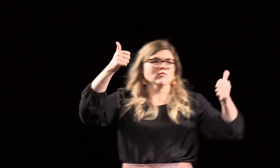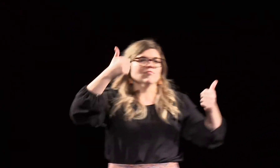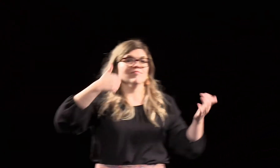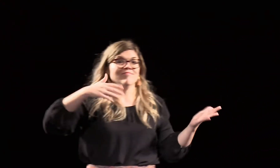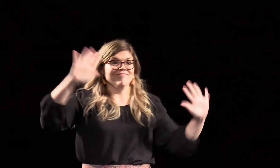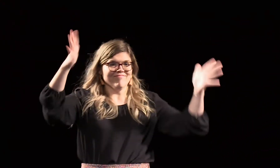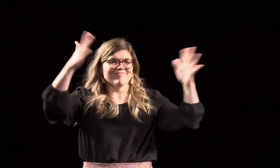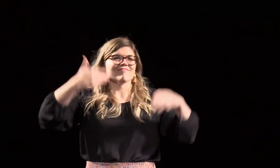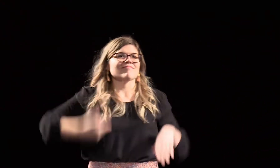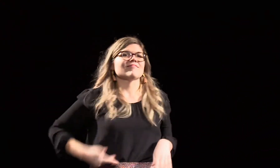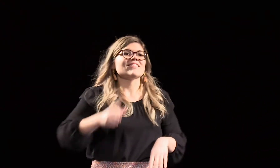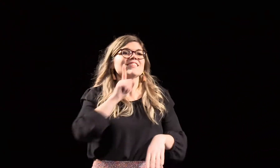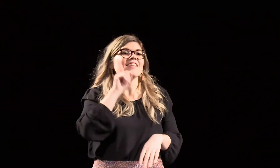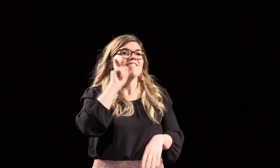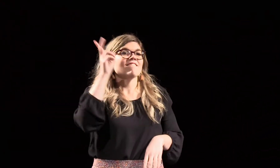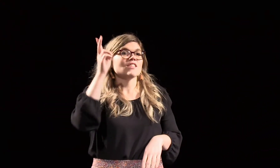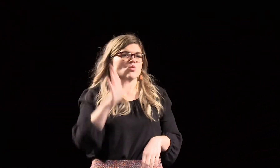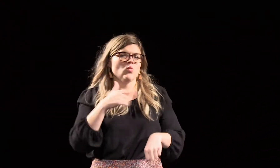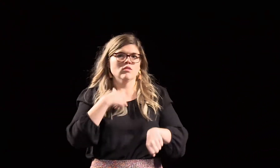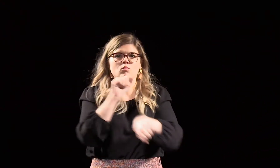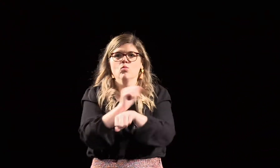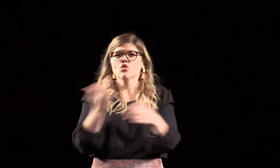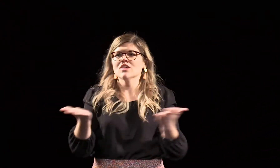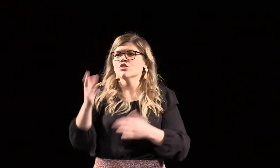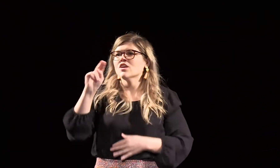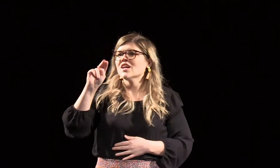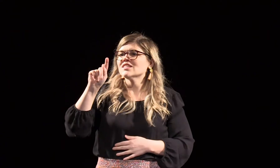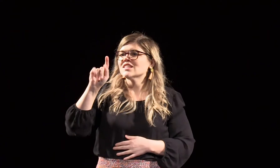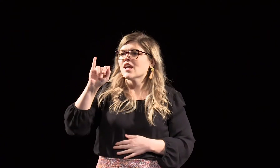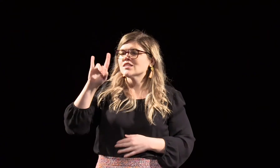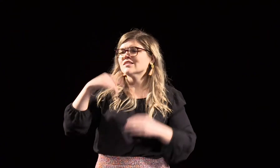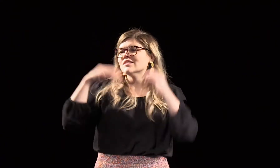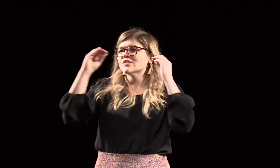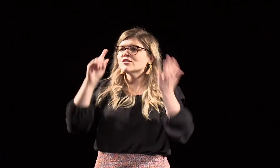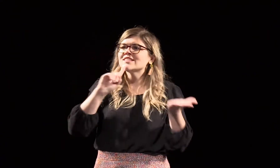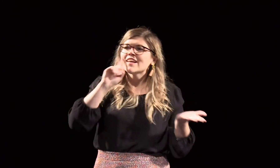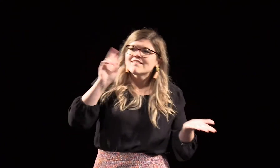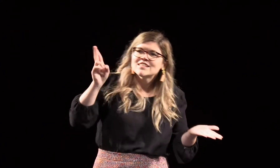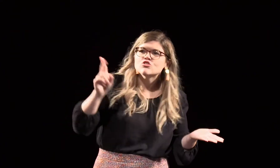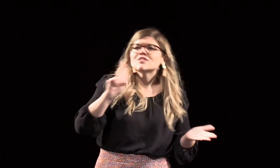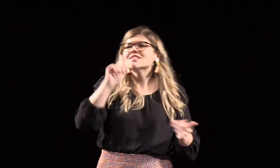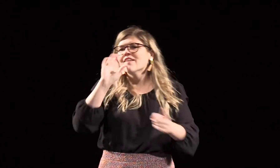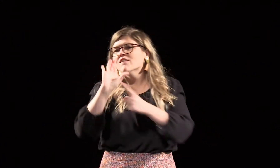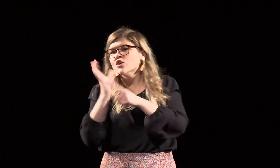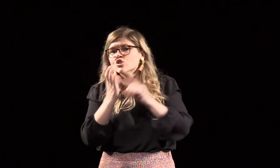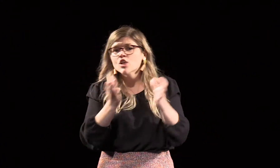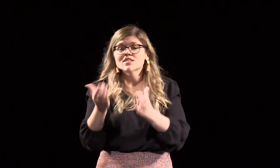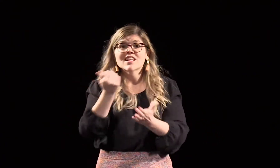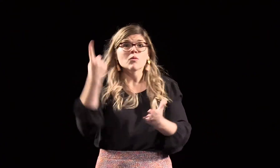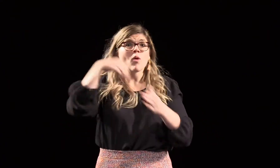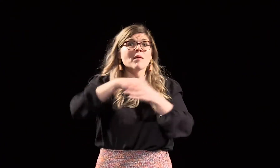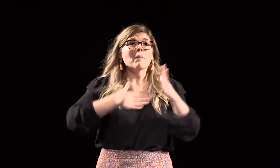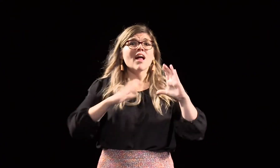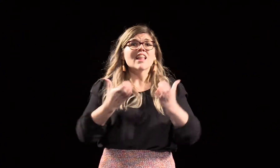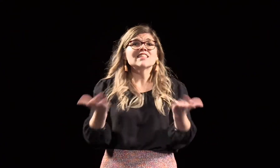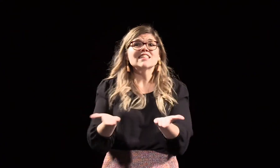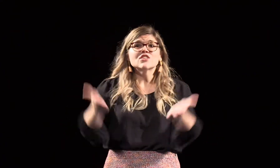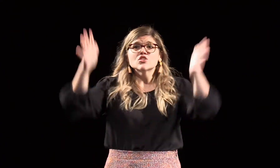Hello! I am a Deaf professor. I work here at NTID. I teach Deaf History and Culture.